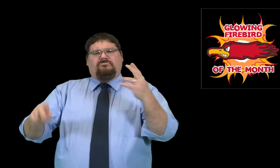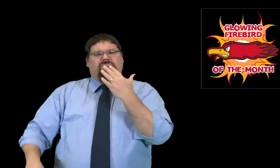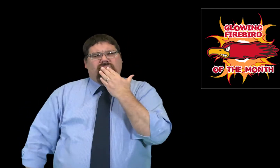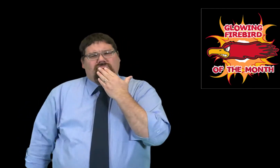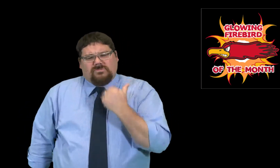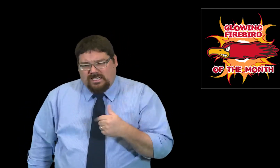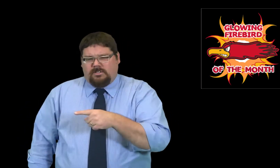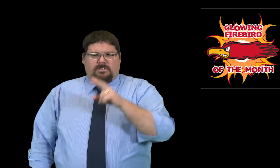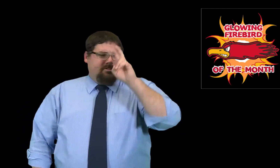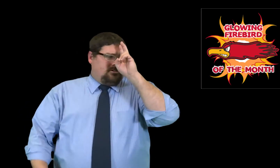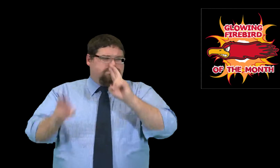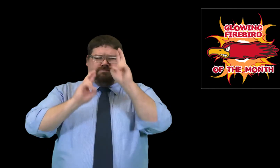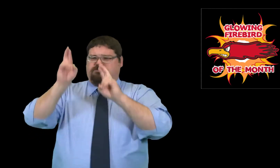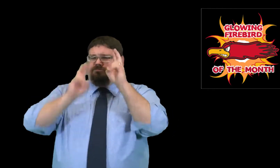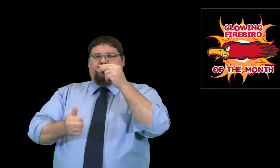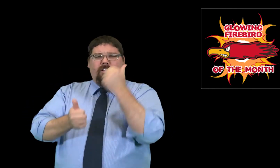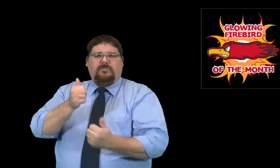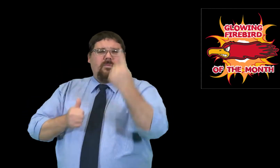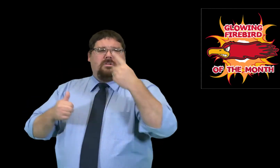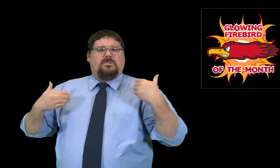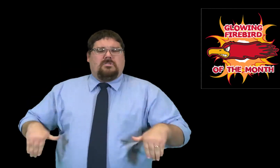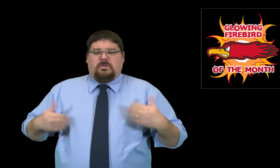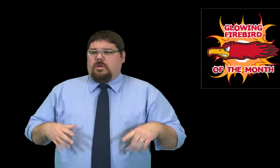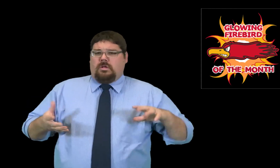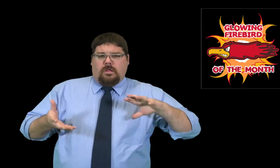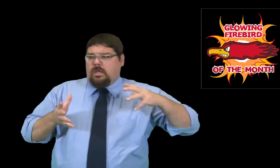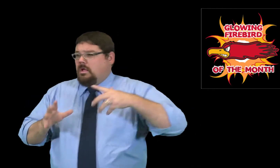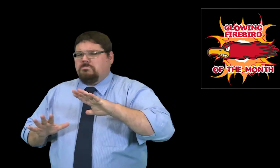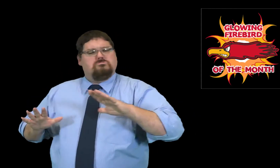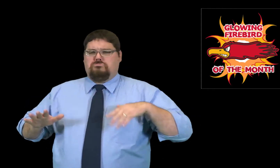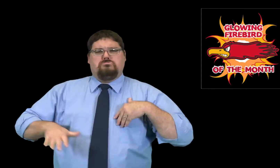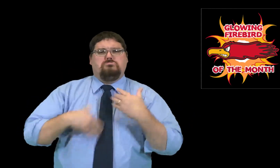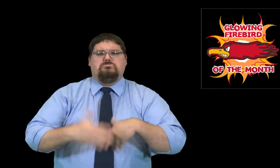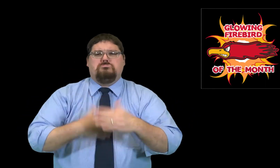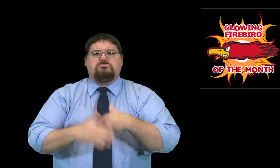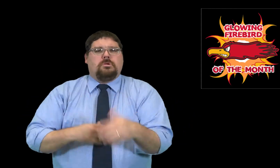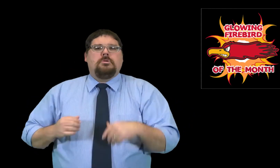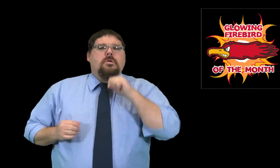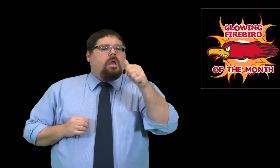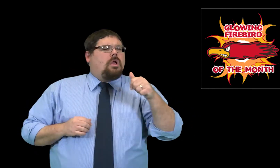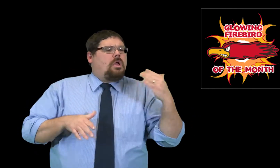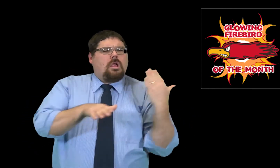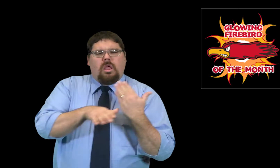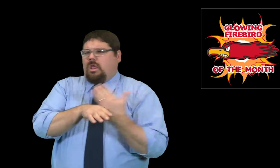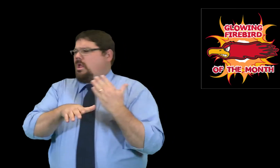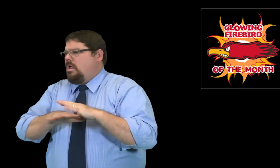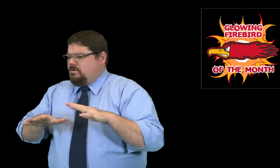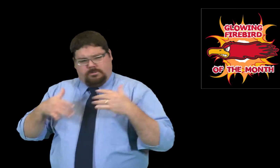They are very sweet and respectful to everyone, they never make a mess or distract their peers,